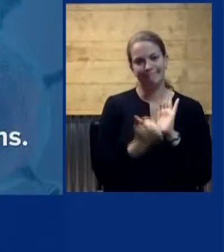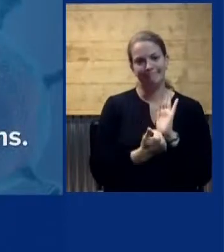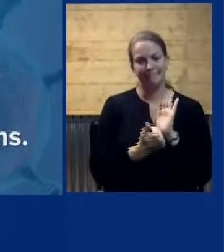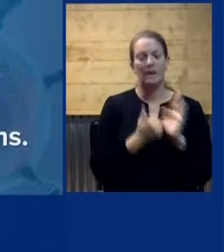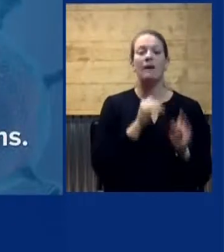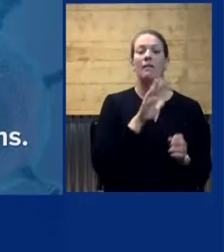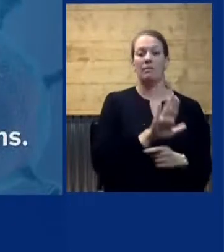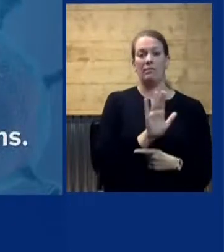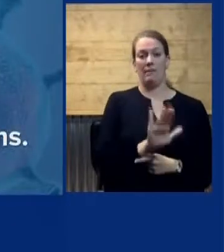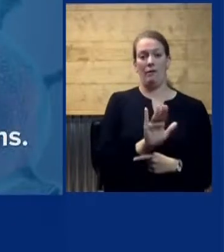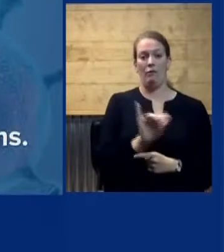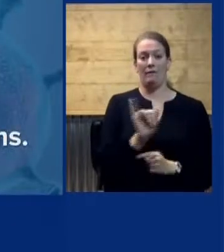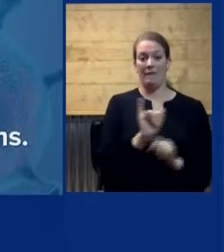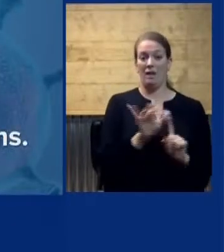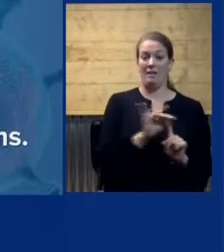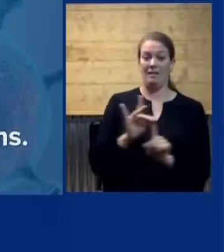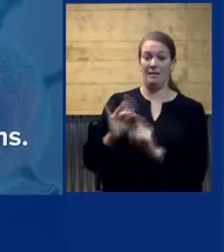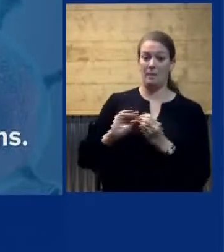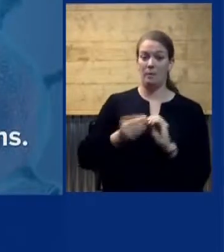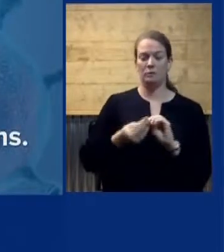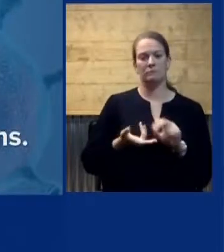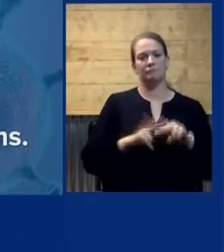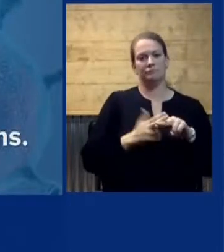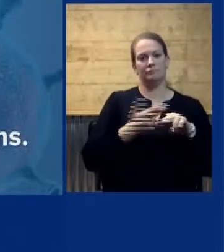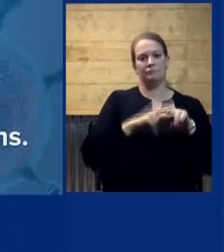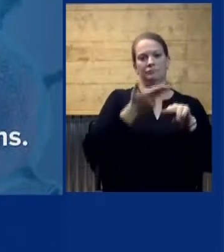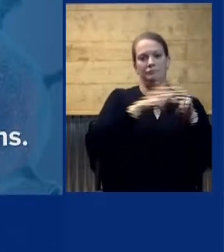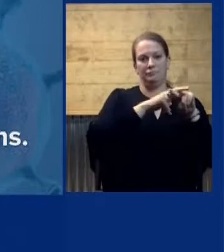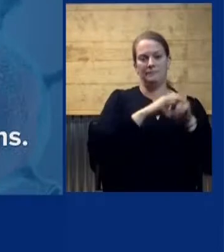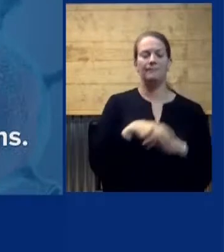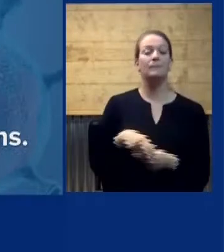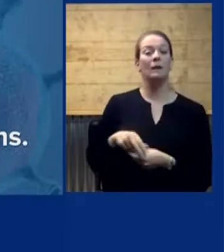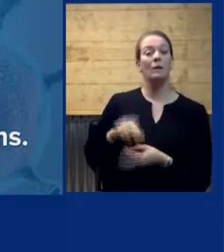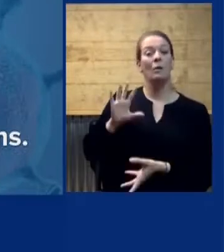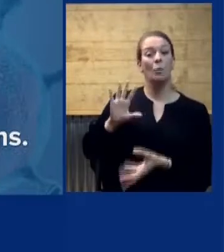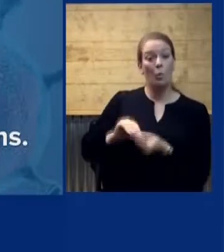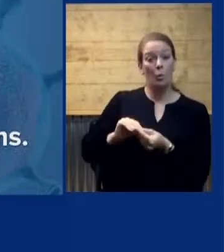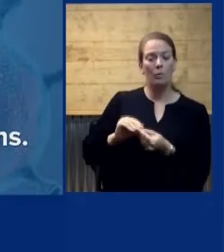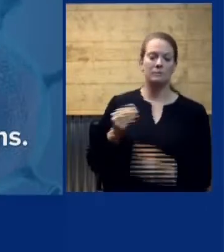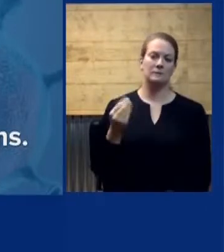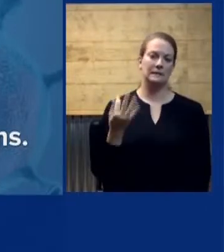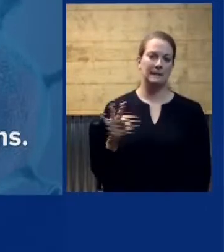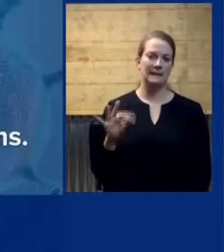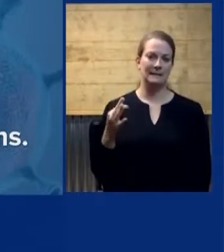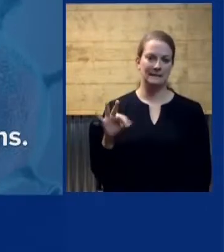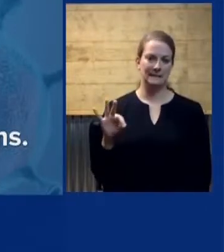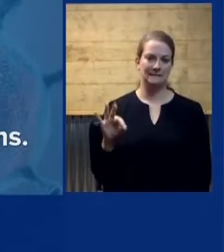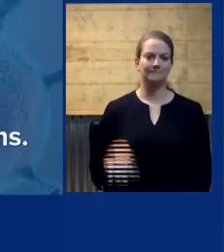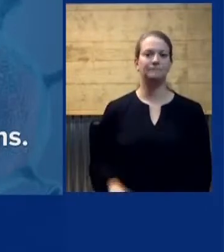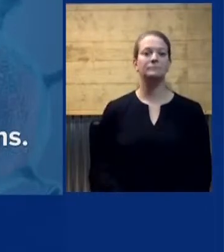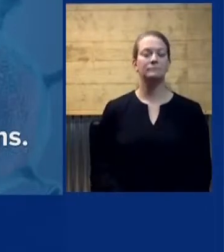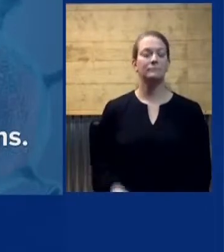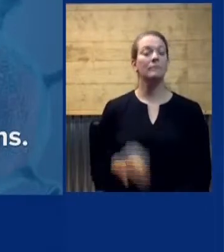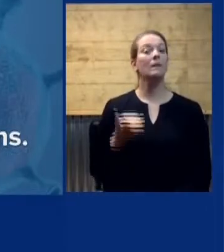INFECTION RATE THEY'RE ON A QUARANTINE LIST. THREE STATES ARE NOW OVER THAT